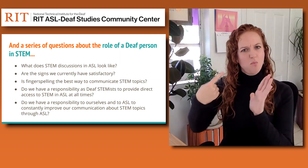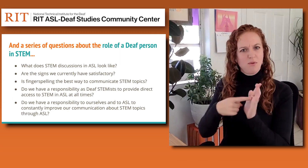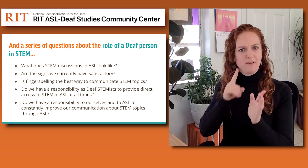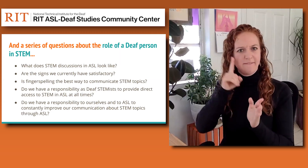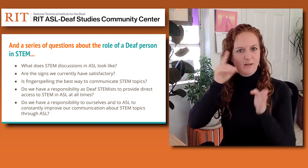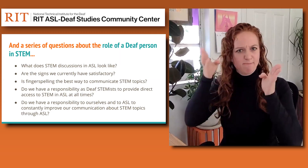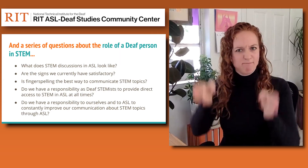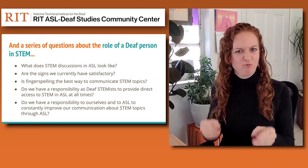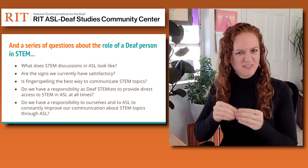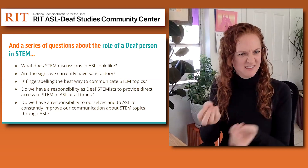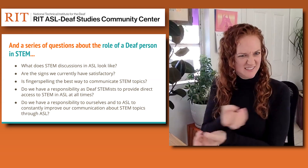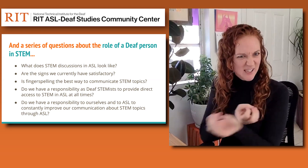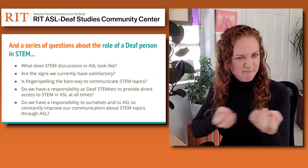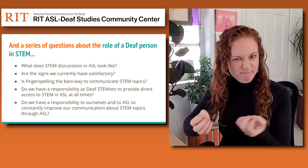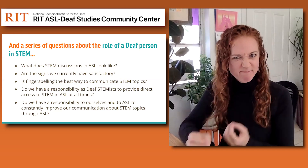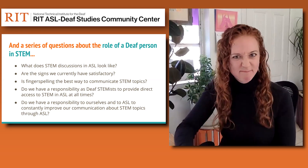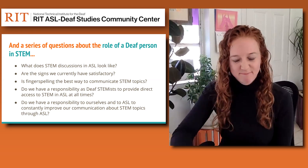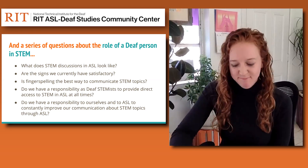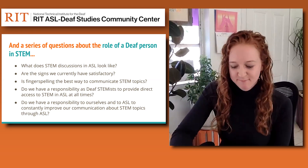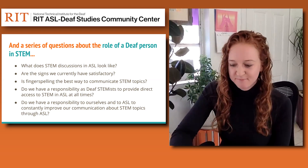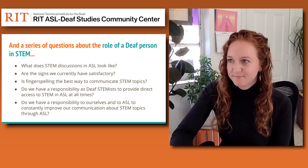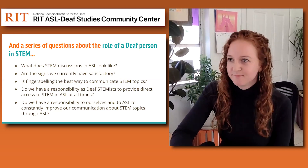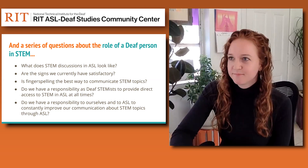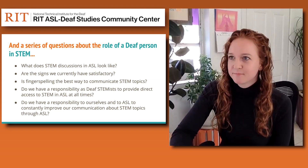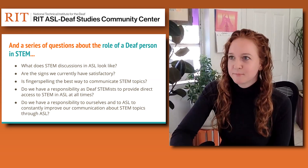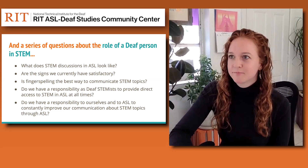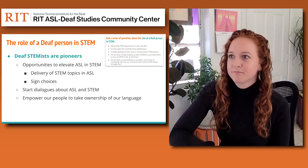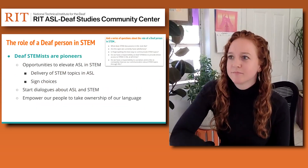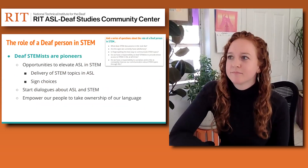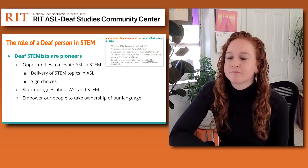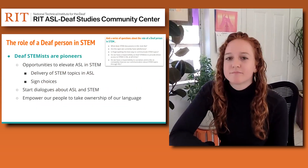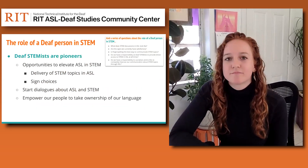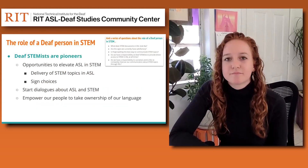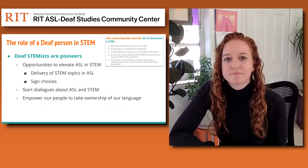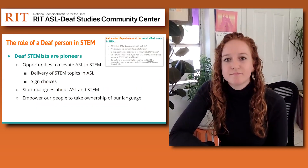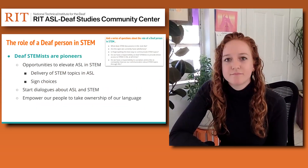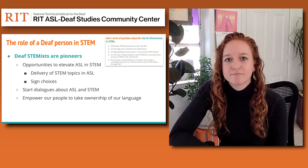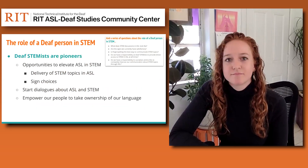Now I want to talk about the role of the deaf person in STEM.